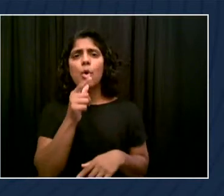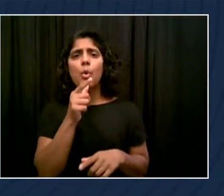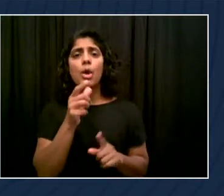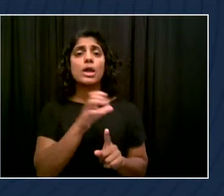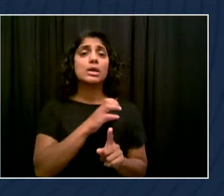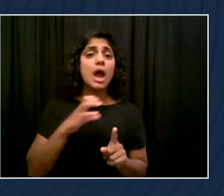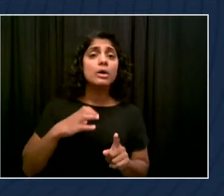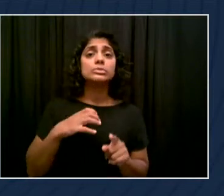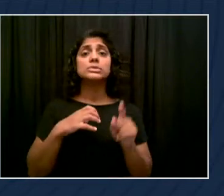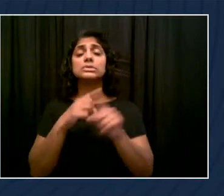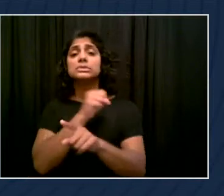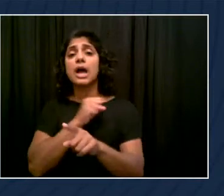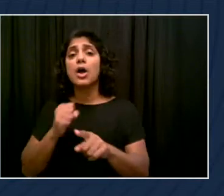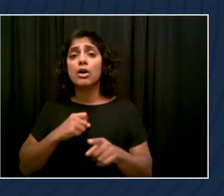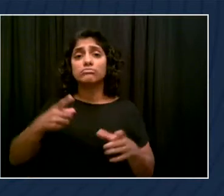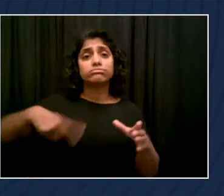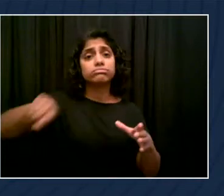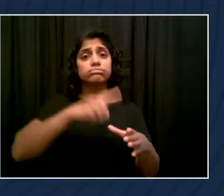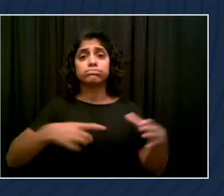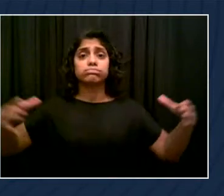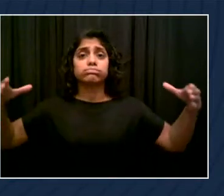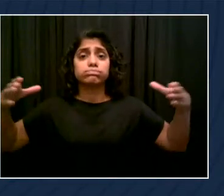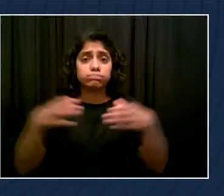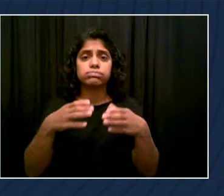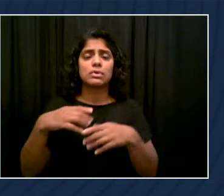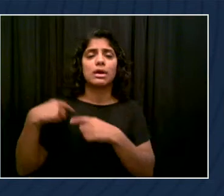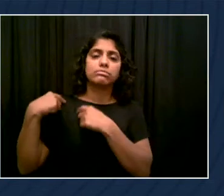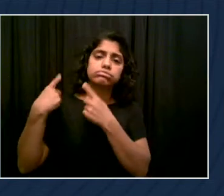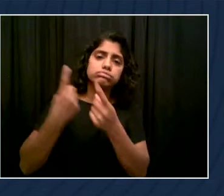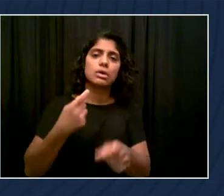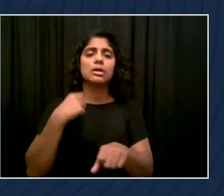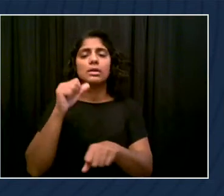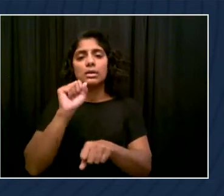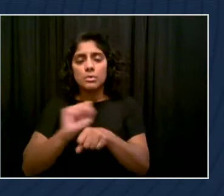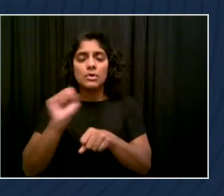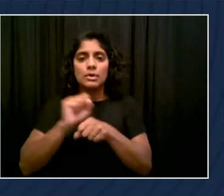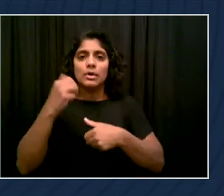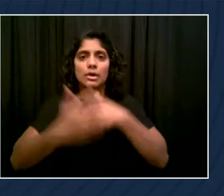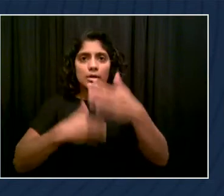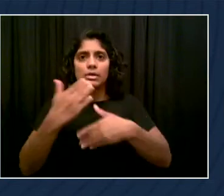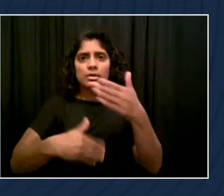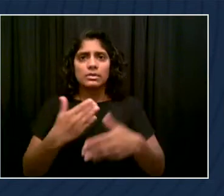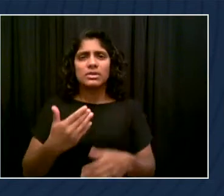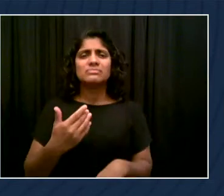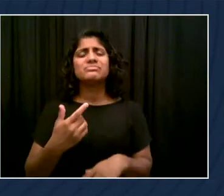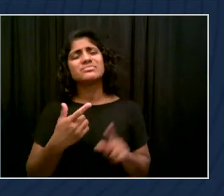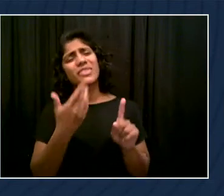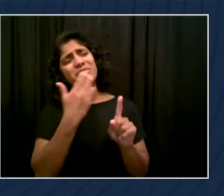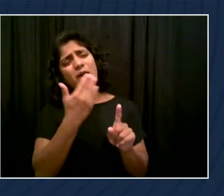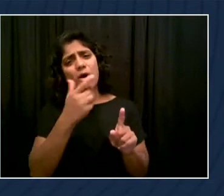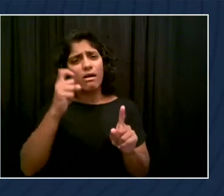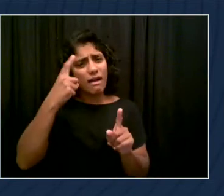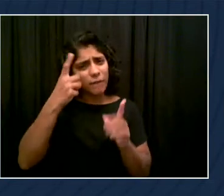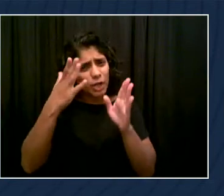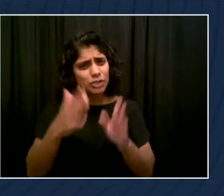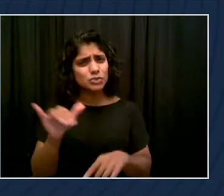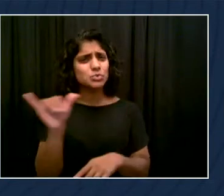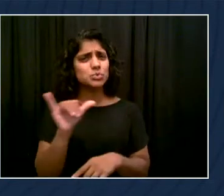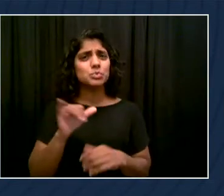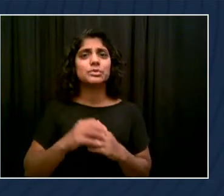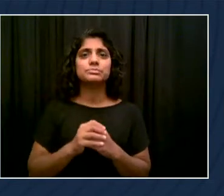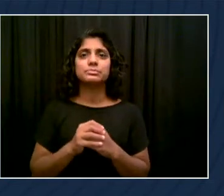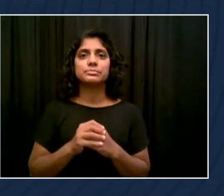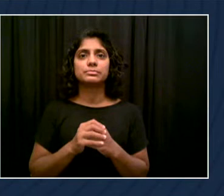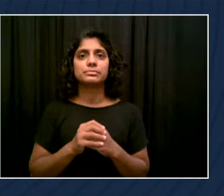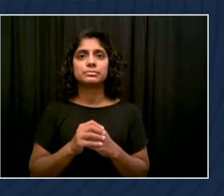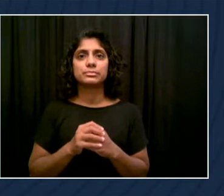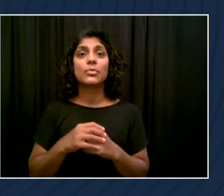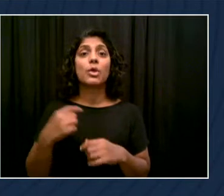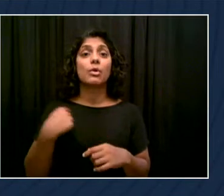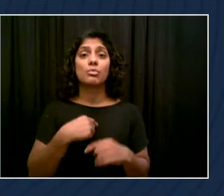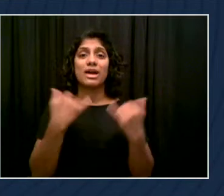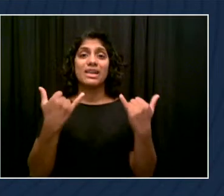FROM THE STATE